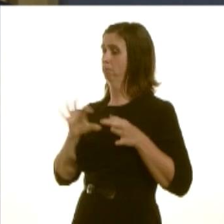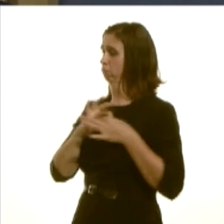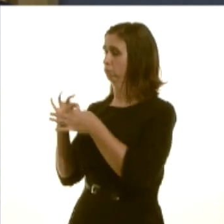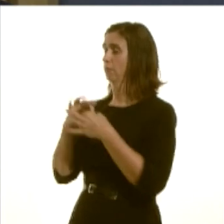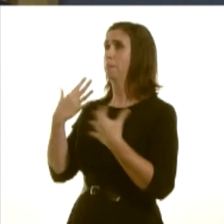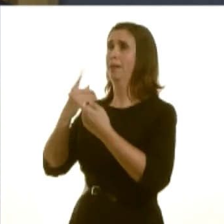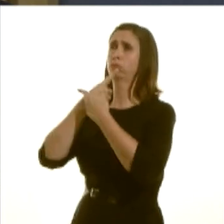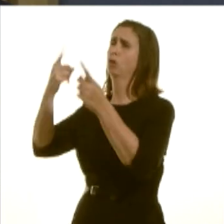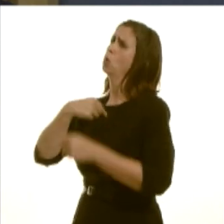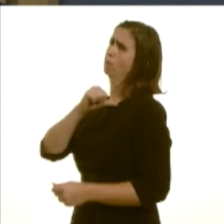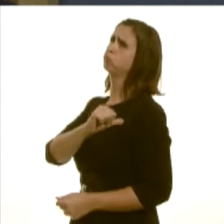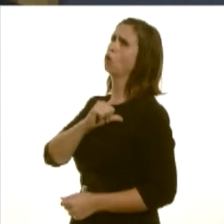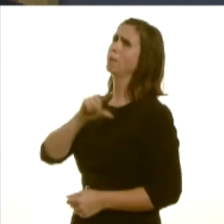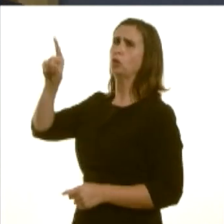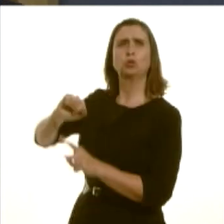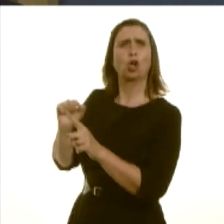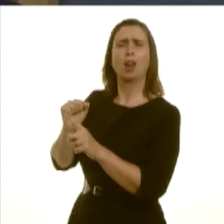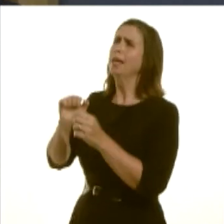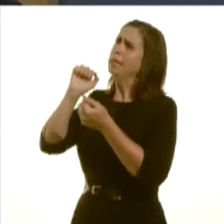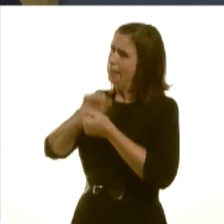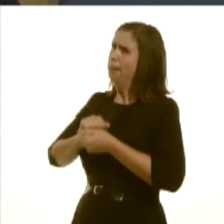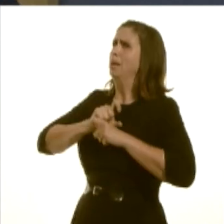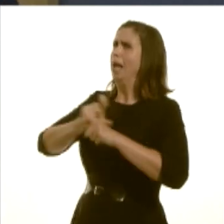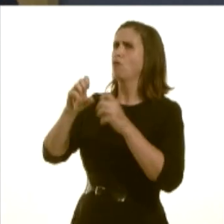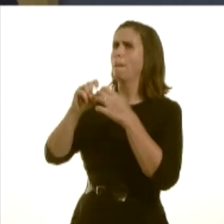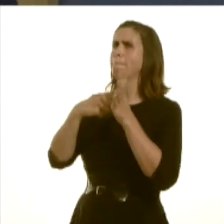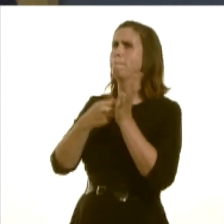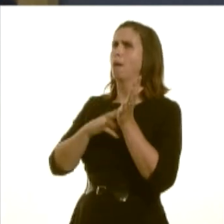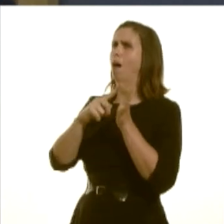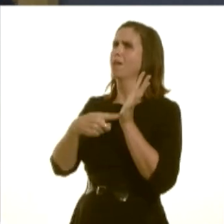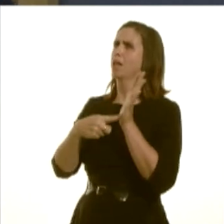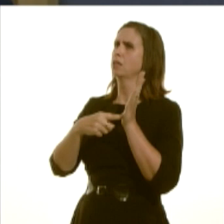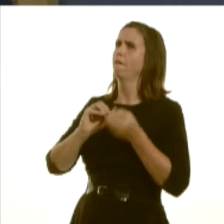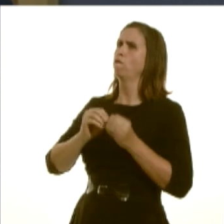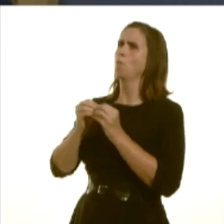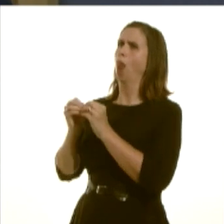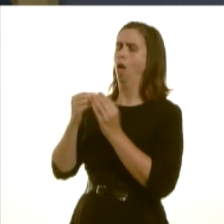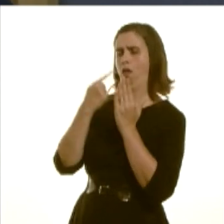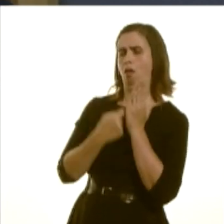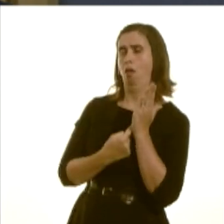promises was a commitment to keep the Barnett formula. Already this morning, a Labour parliamentary